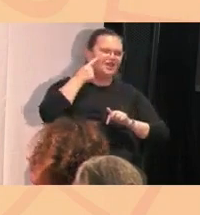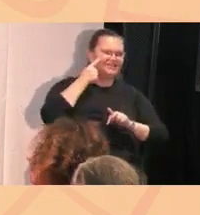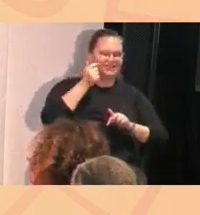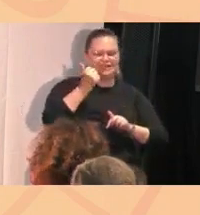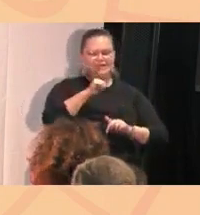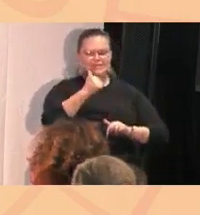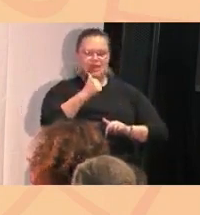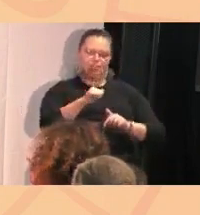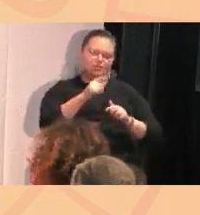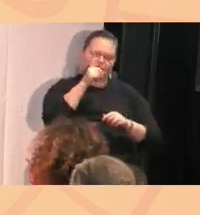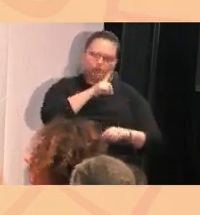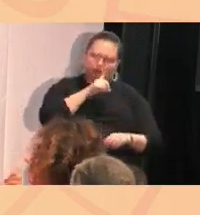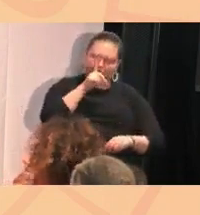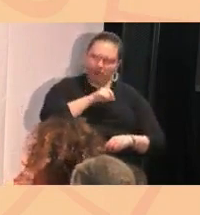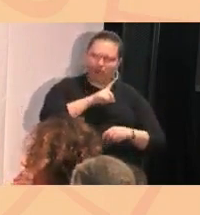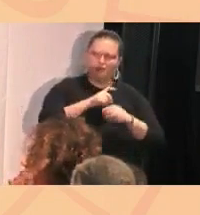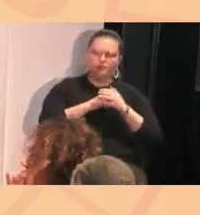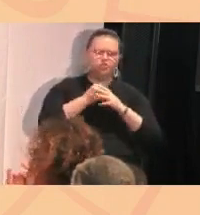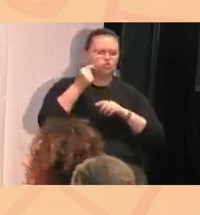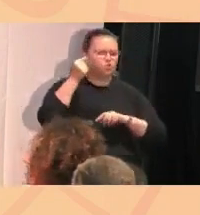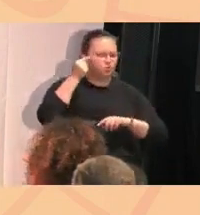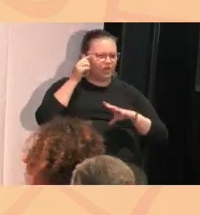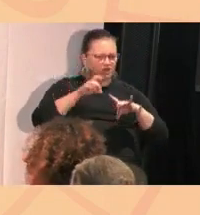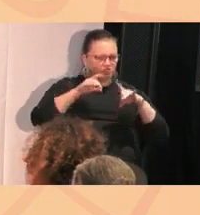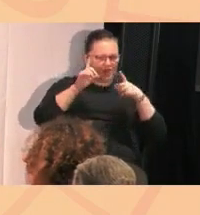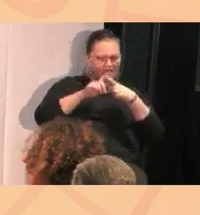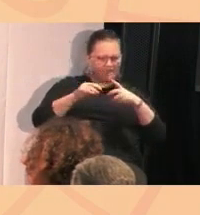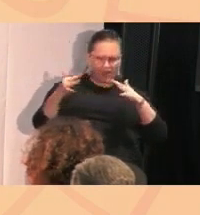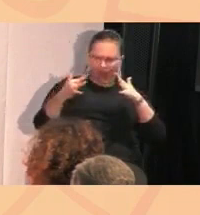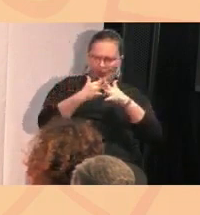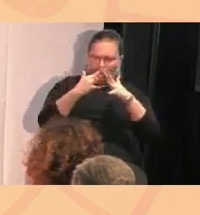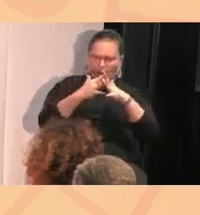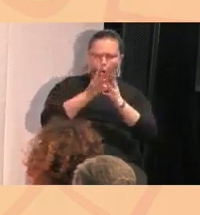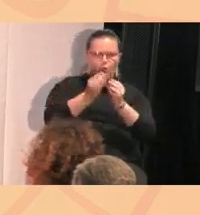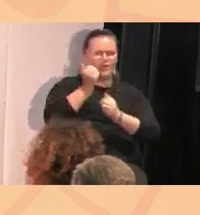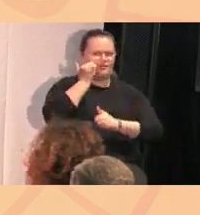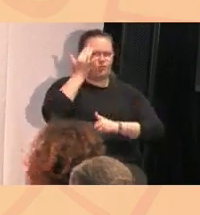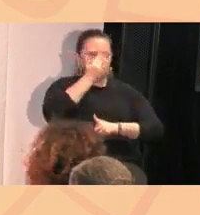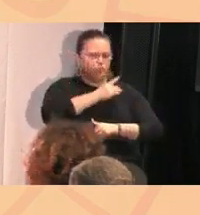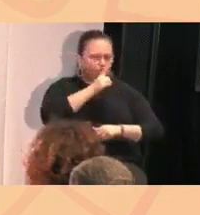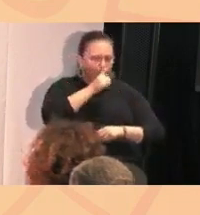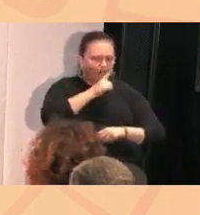And in 2012, you created portraits of Lex Wotton titled - I See Deadly People.